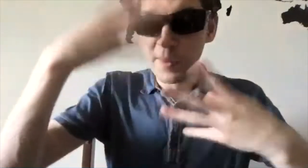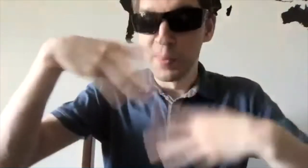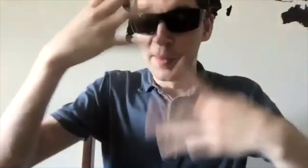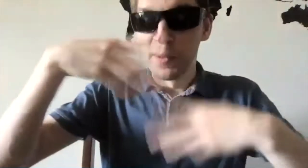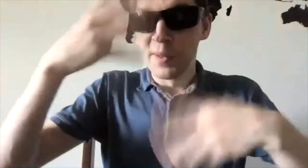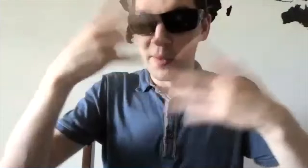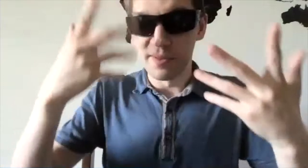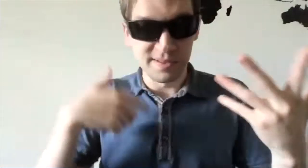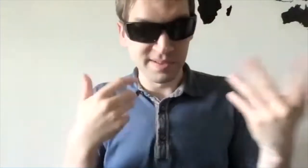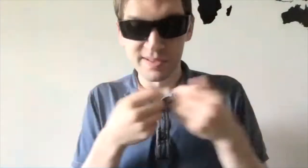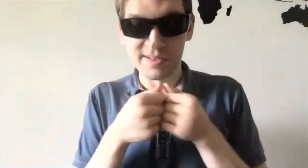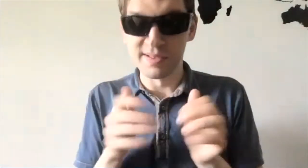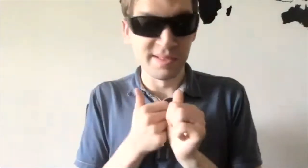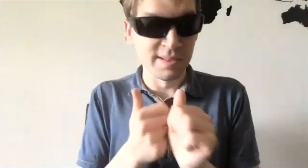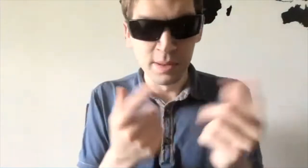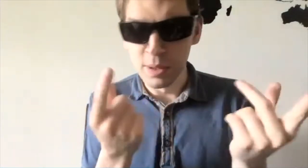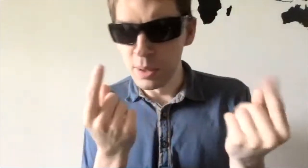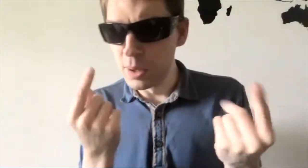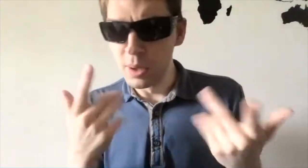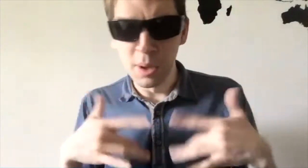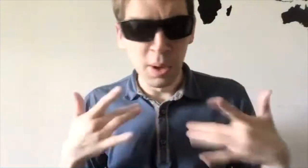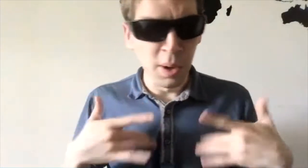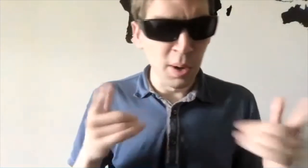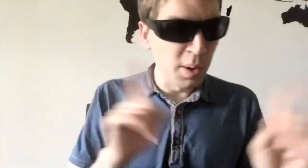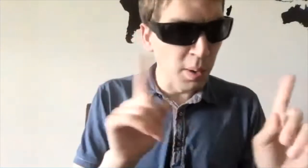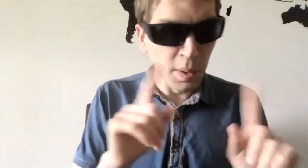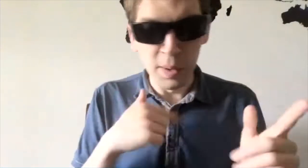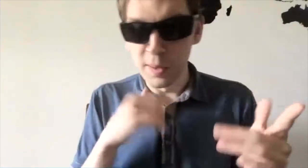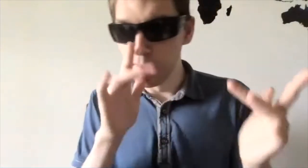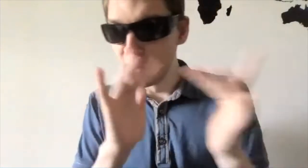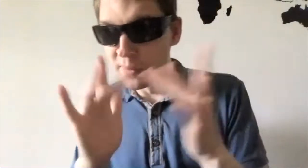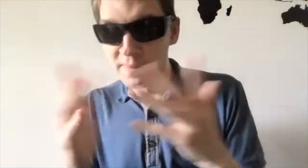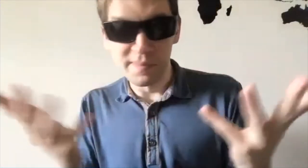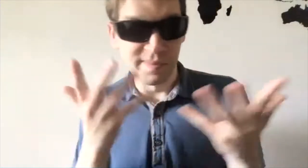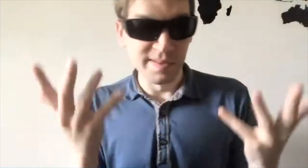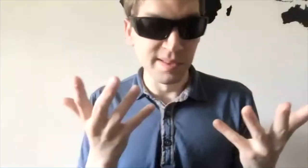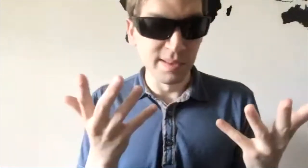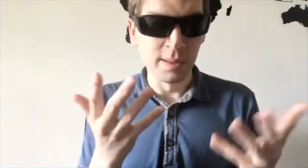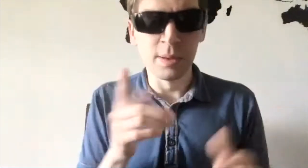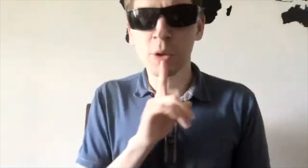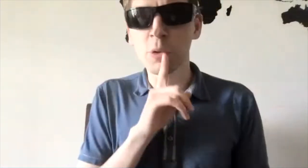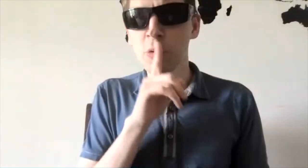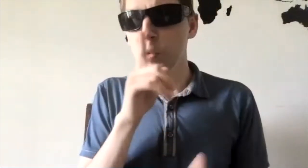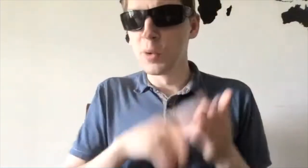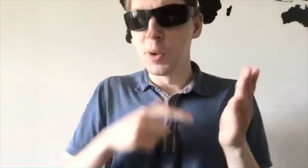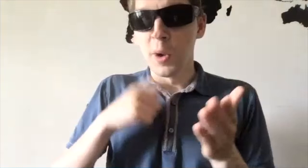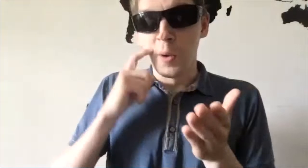or the information is that way. How do we make it more accessible for all?